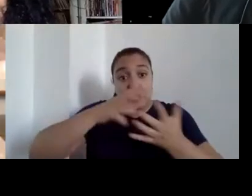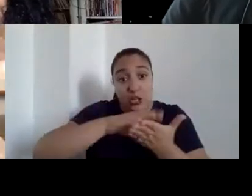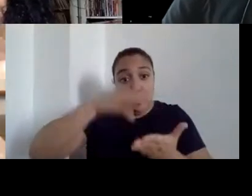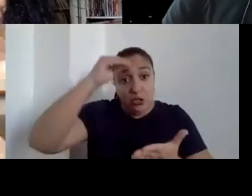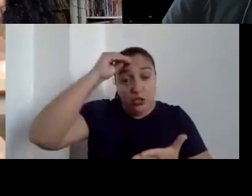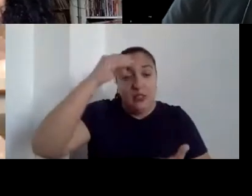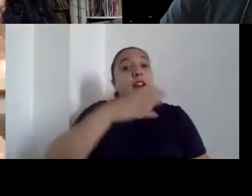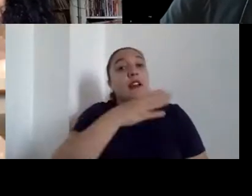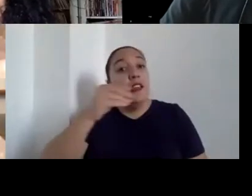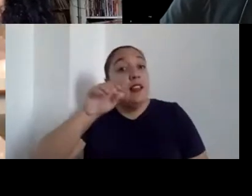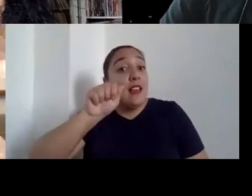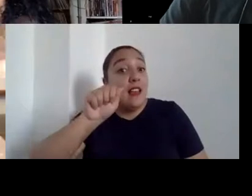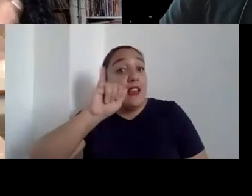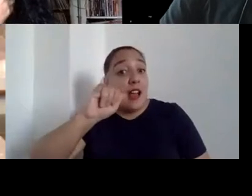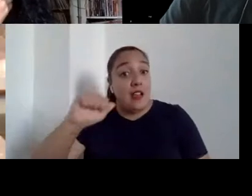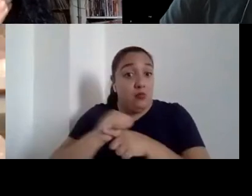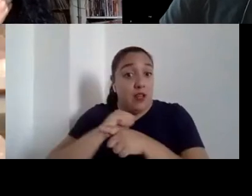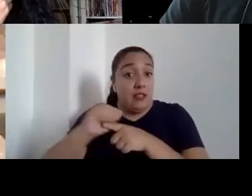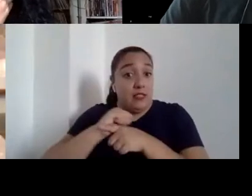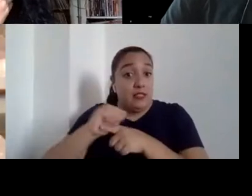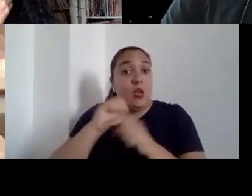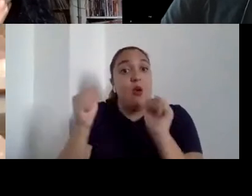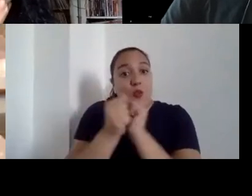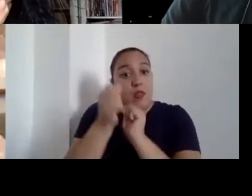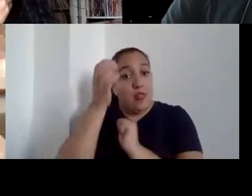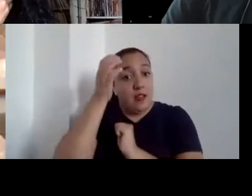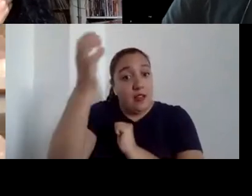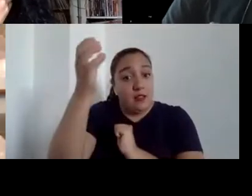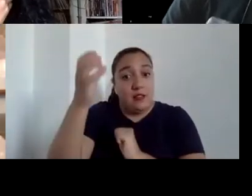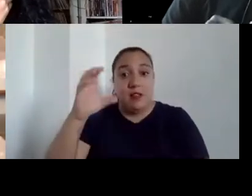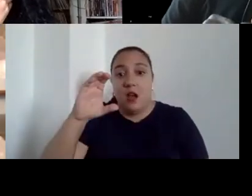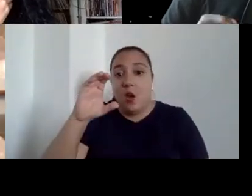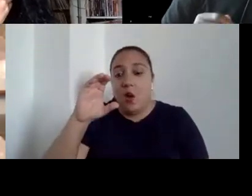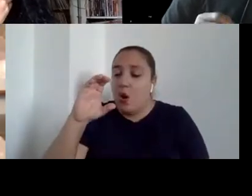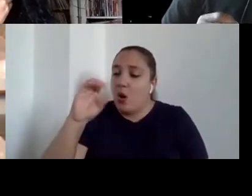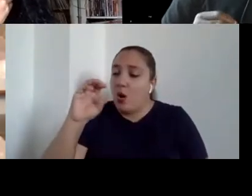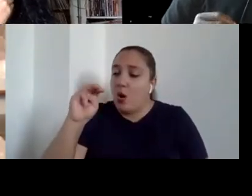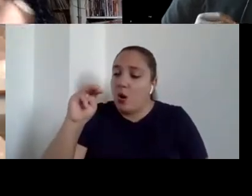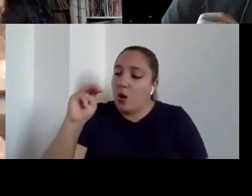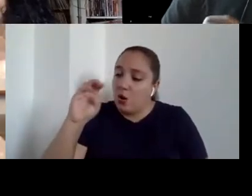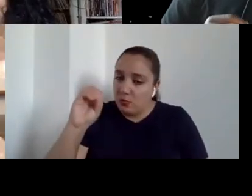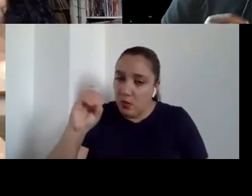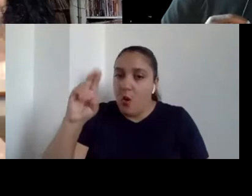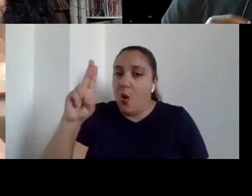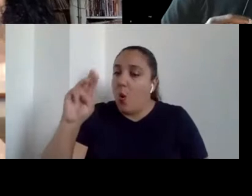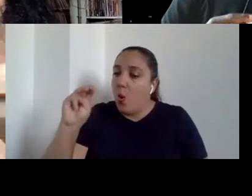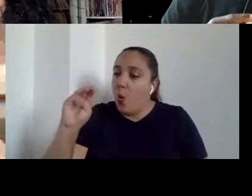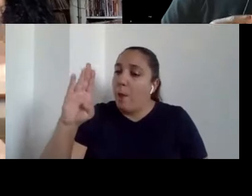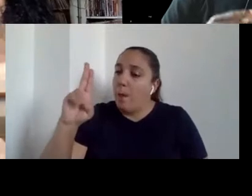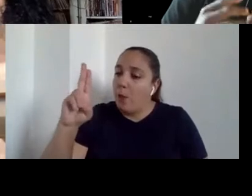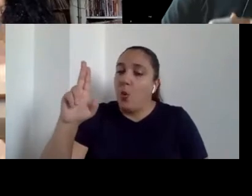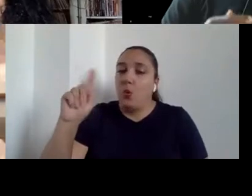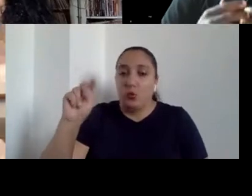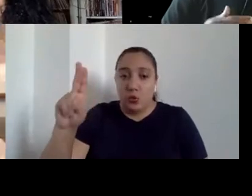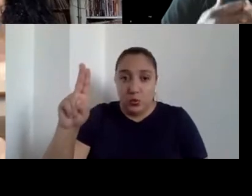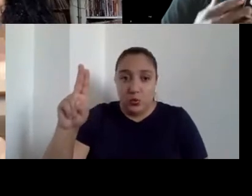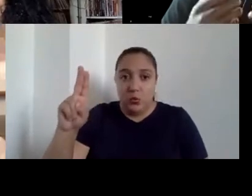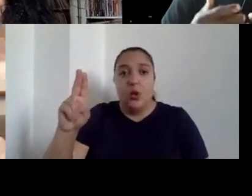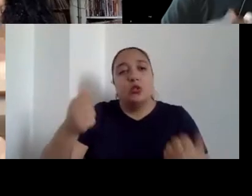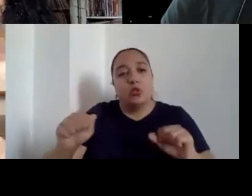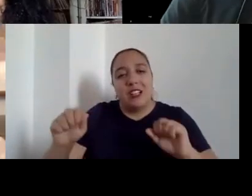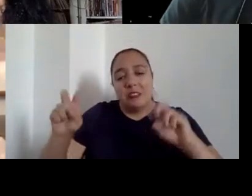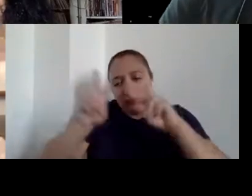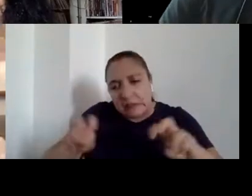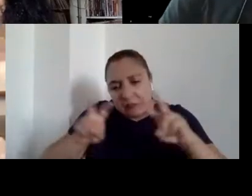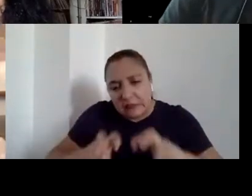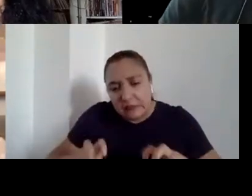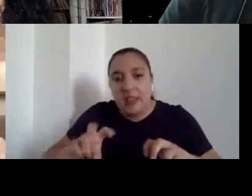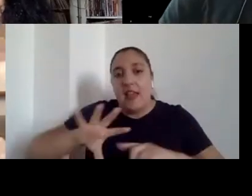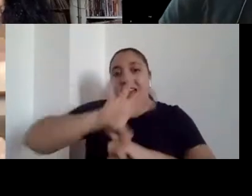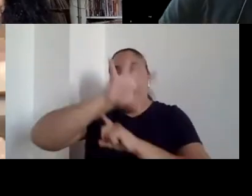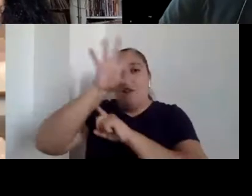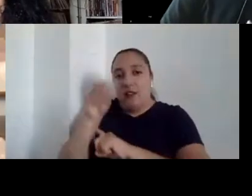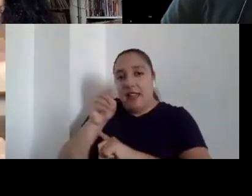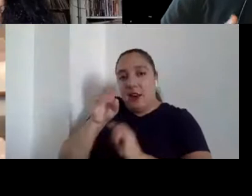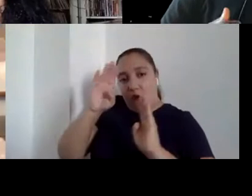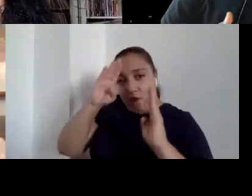practice using the concept cosmic Ubuntu. Essentially, looking for African solution oriented intervention and it being